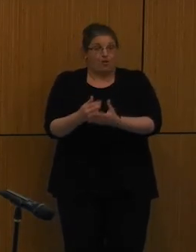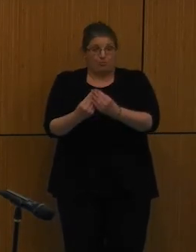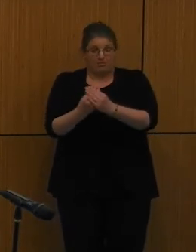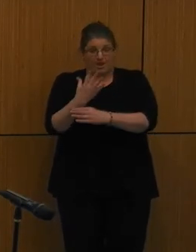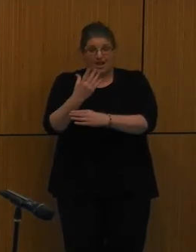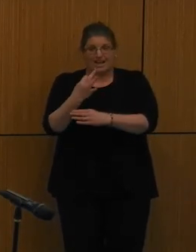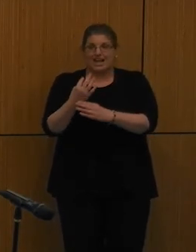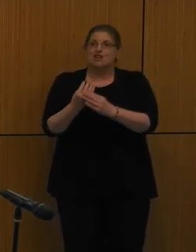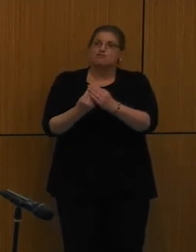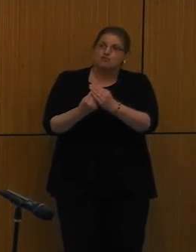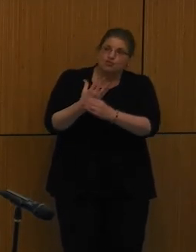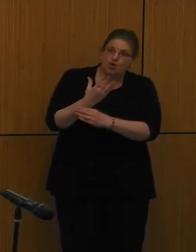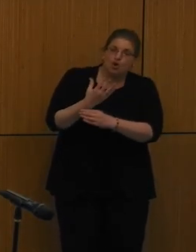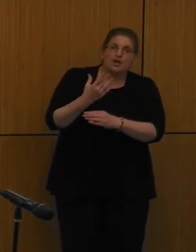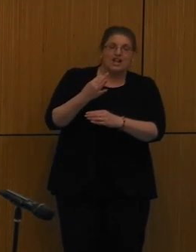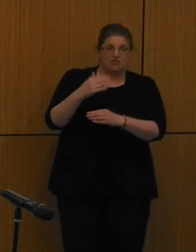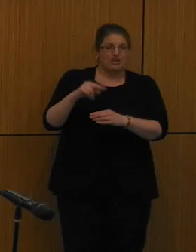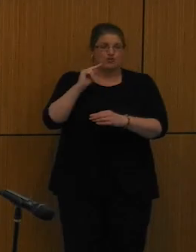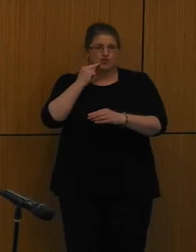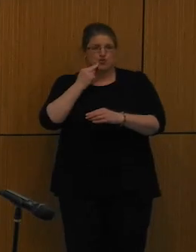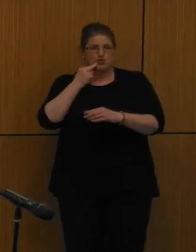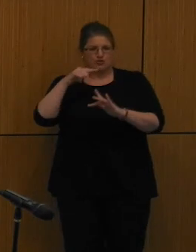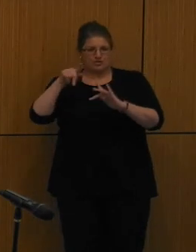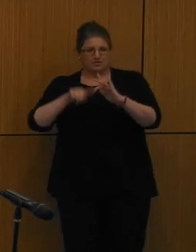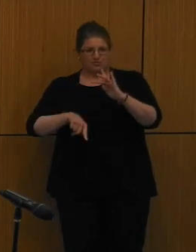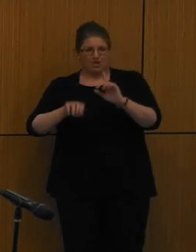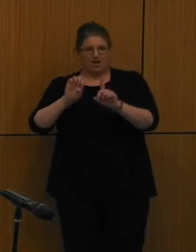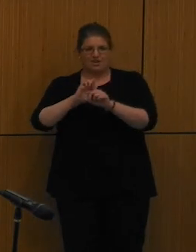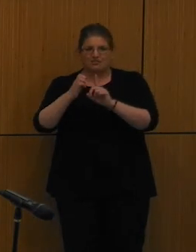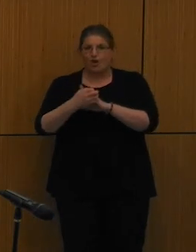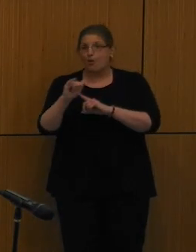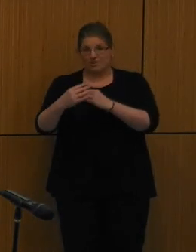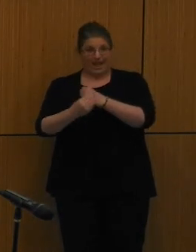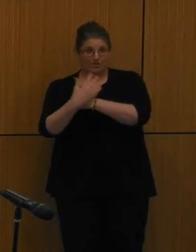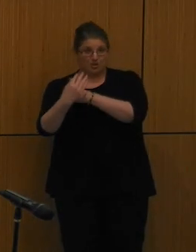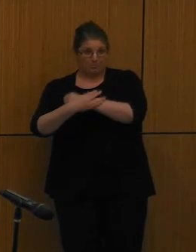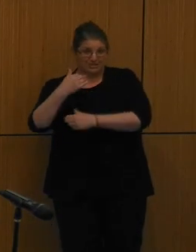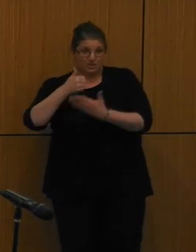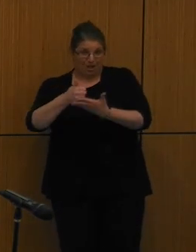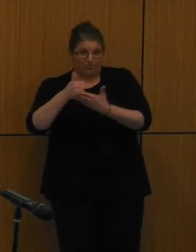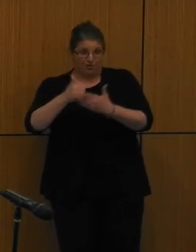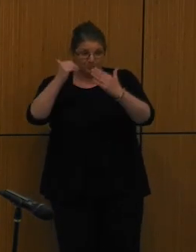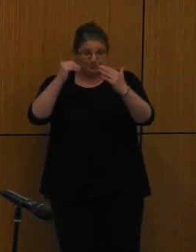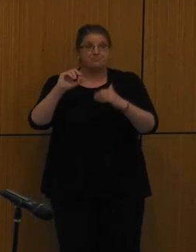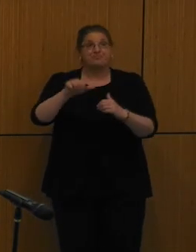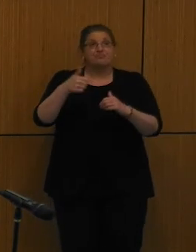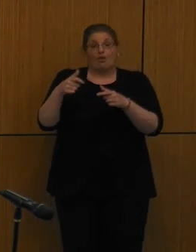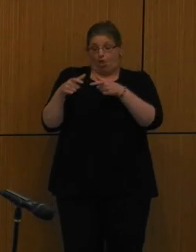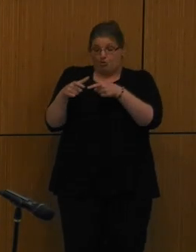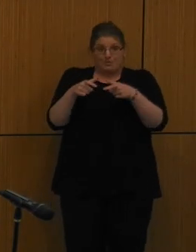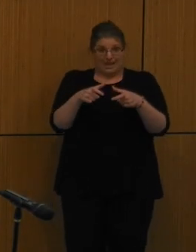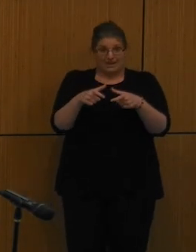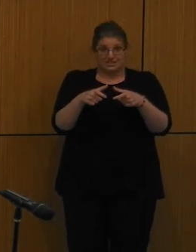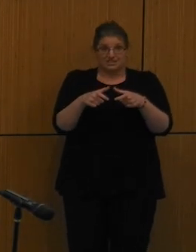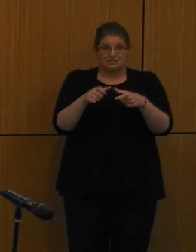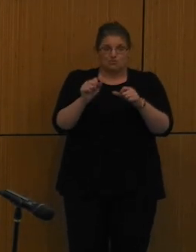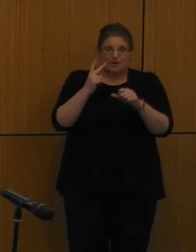in nutrient deprived environment like, the beach, other plates allow us to see things a little bit more, a little bit different,